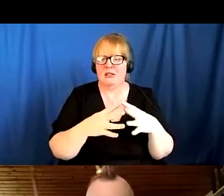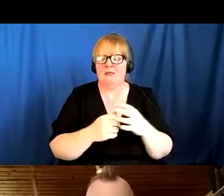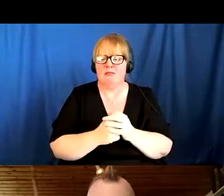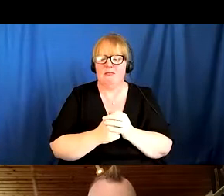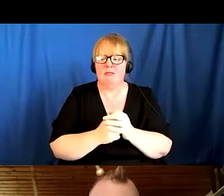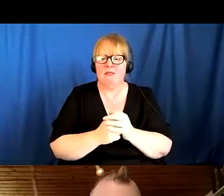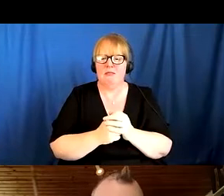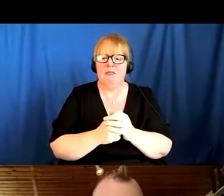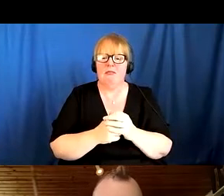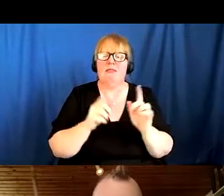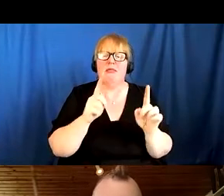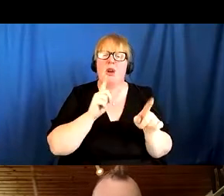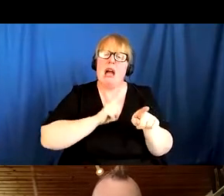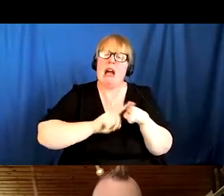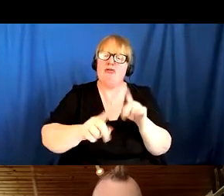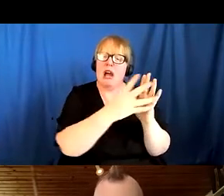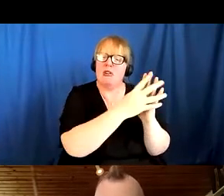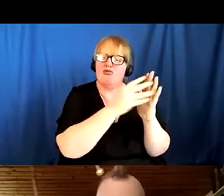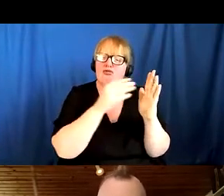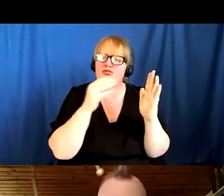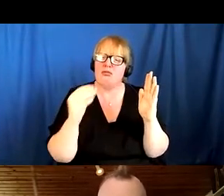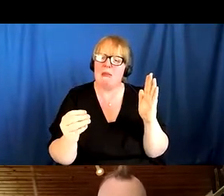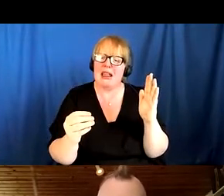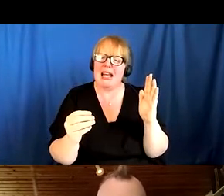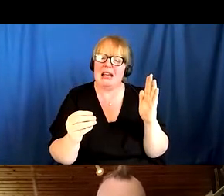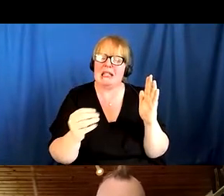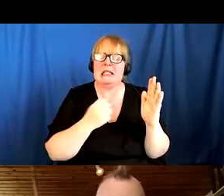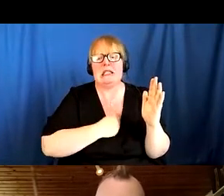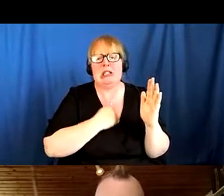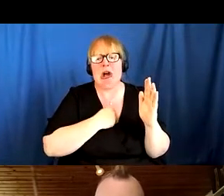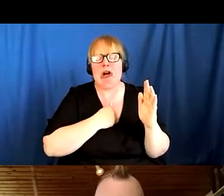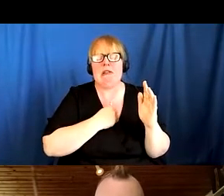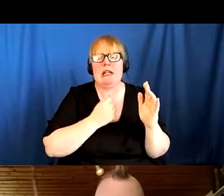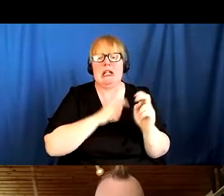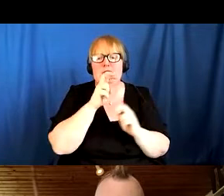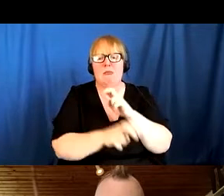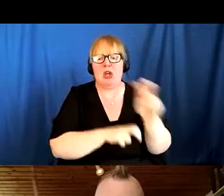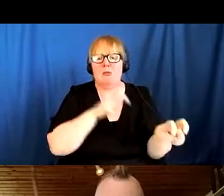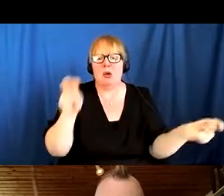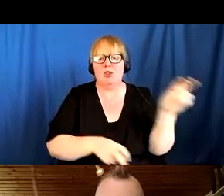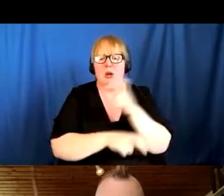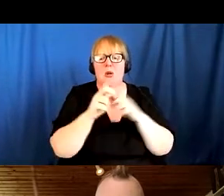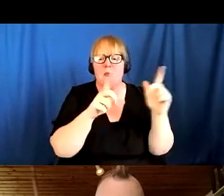So, I tried to replicate it, sorry, classic jumping around, my bad.